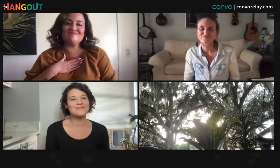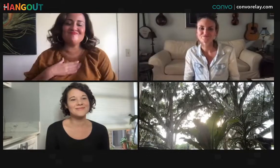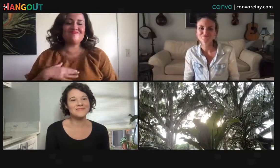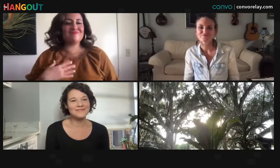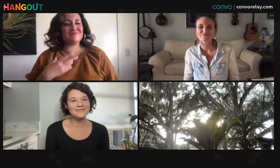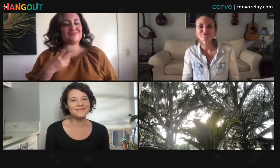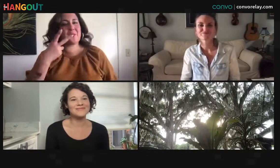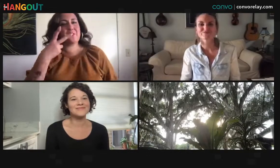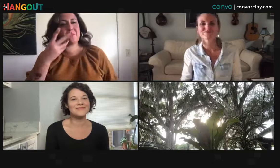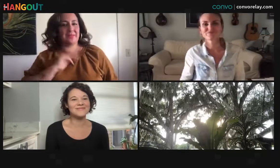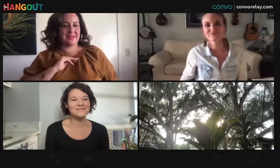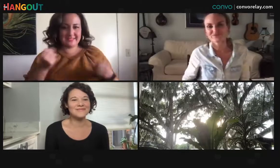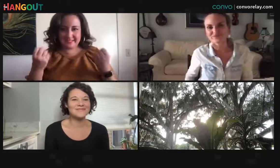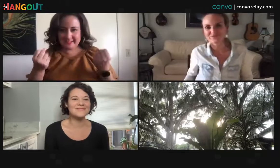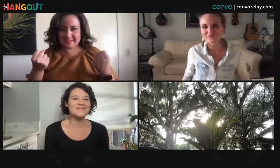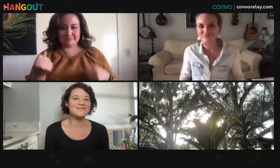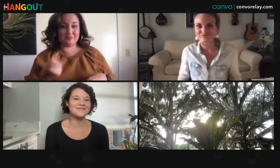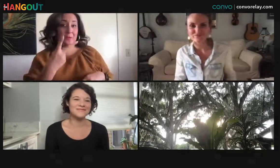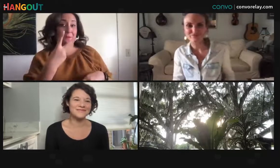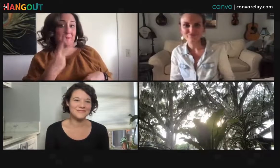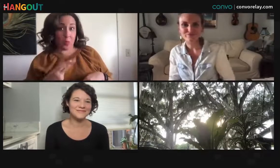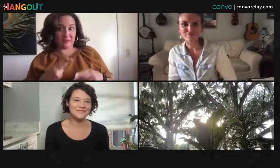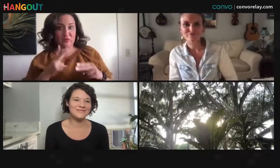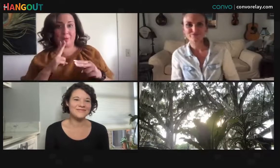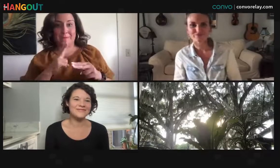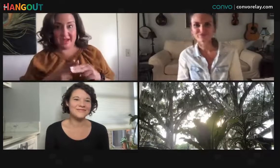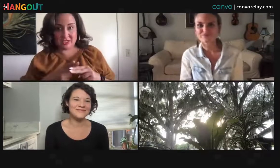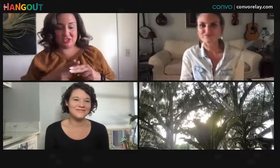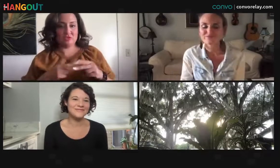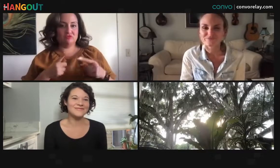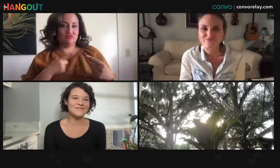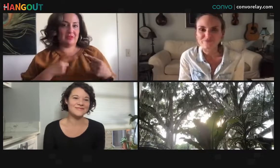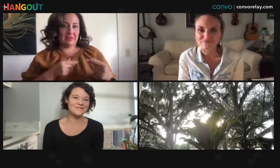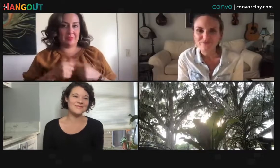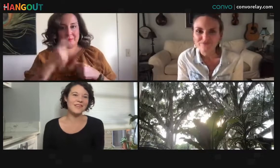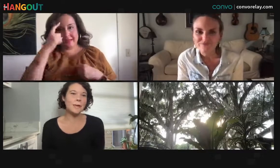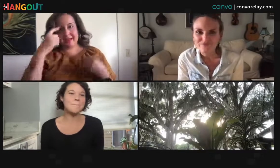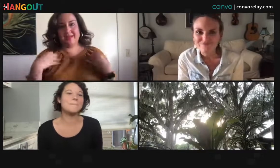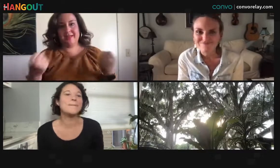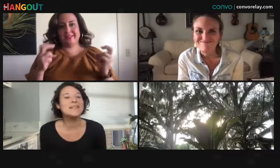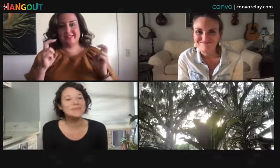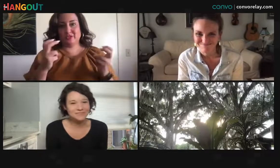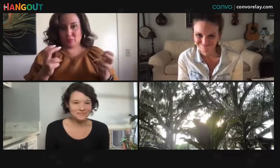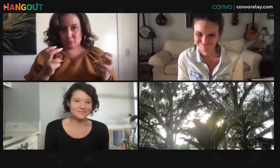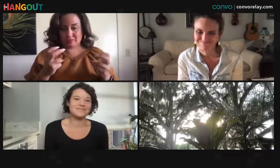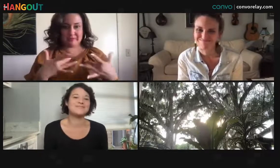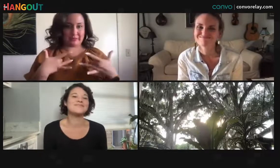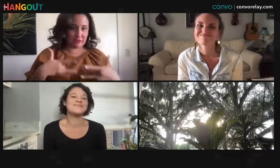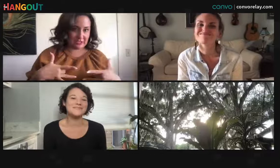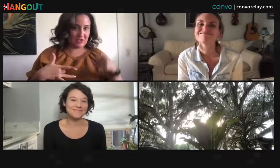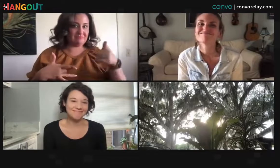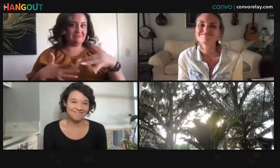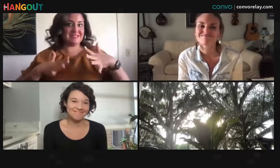profession melissa signing here both of you mentioned a struggle with mental health